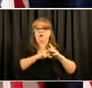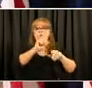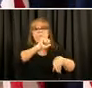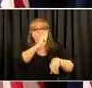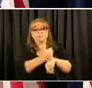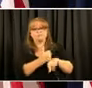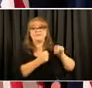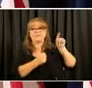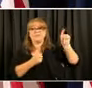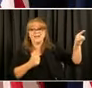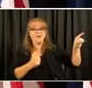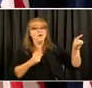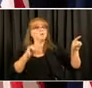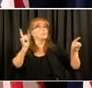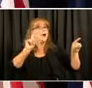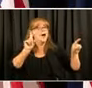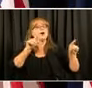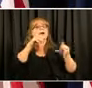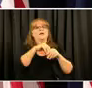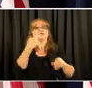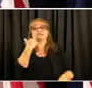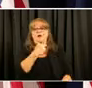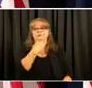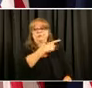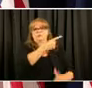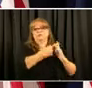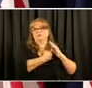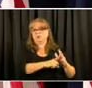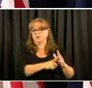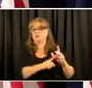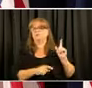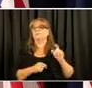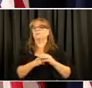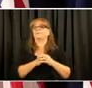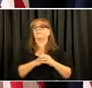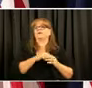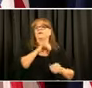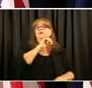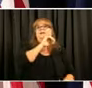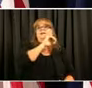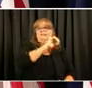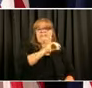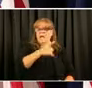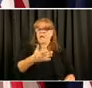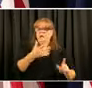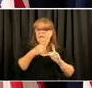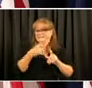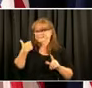uh right you know really from the start of this crisis uh this formalizes that in a way where